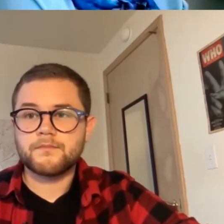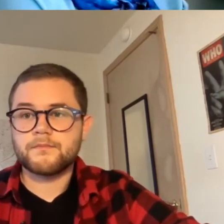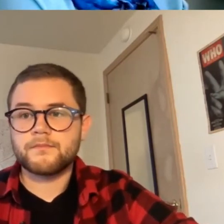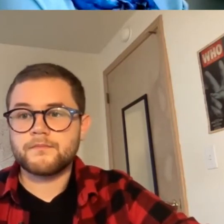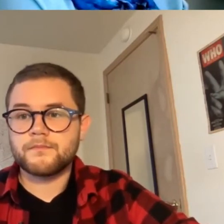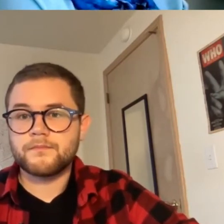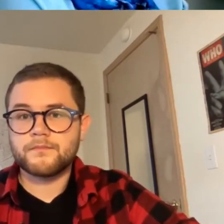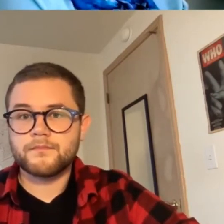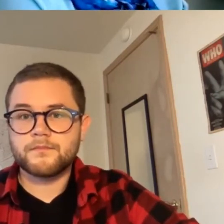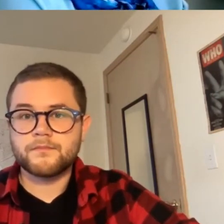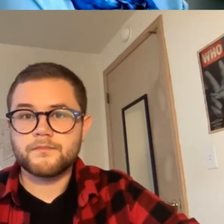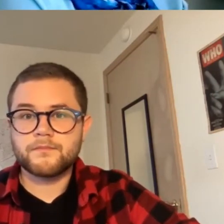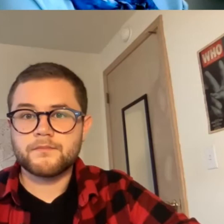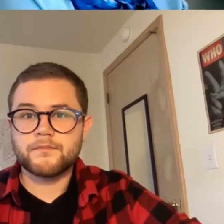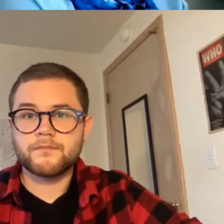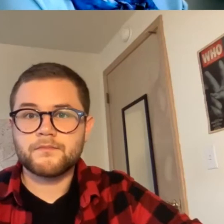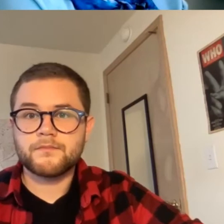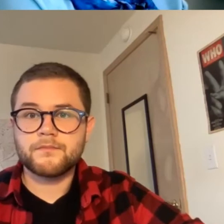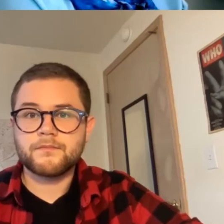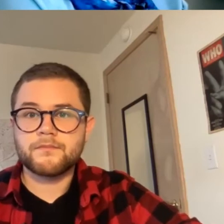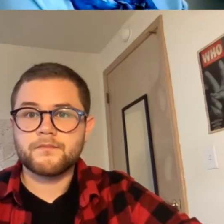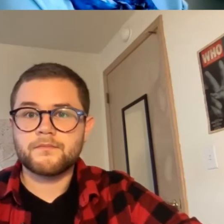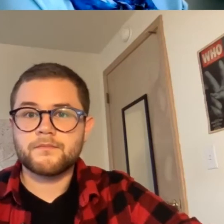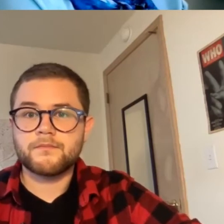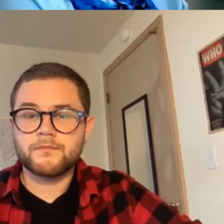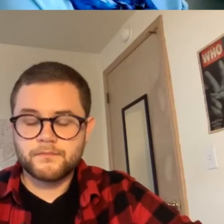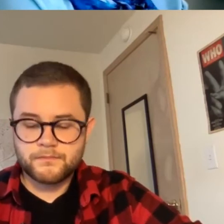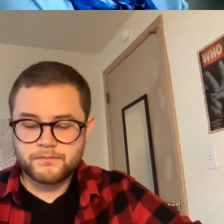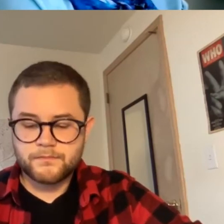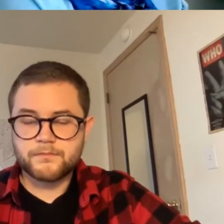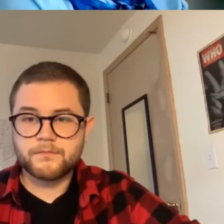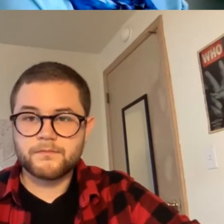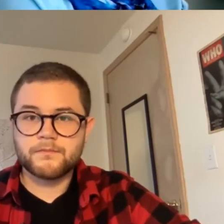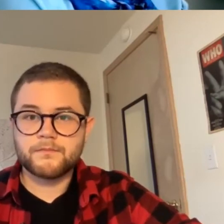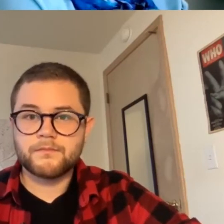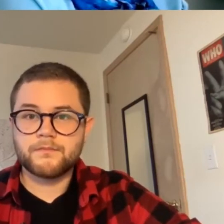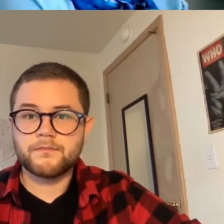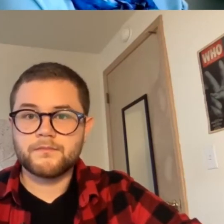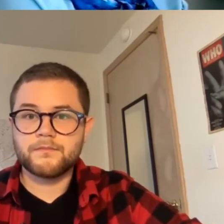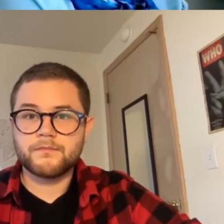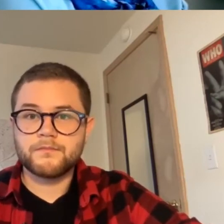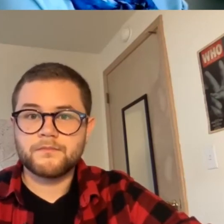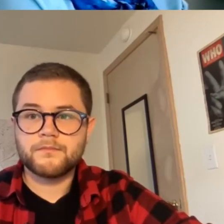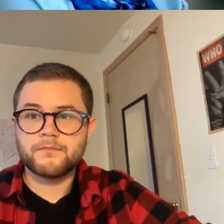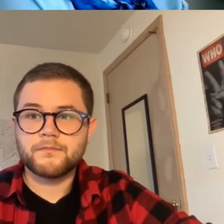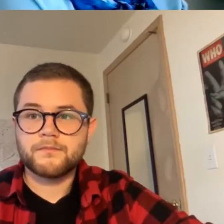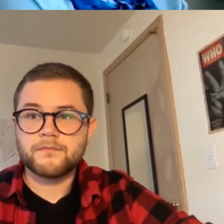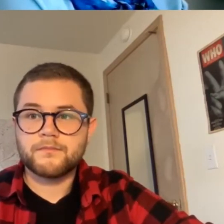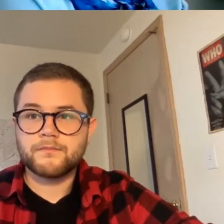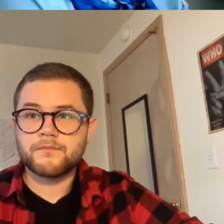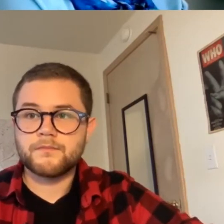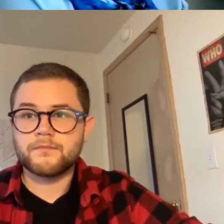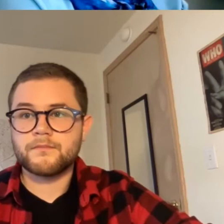and that should of course be discussed but it can be discussed without implying that fatness means you're not eating well